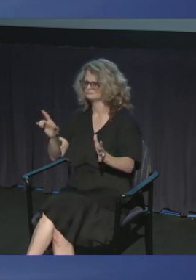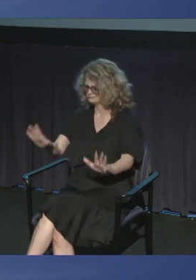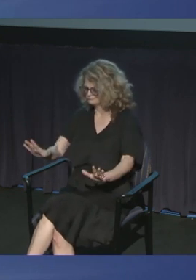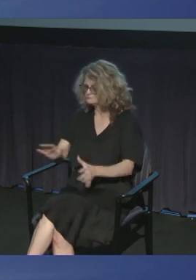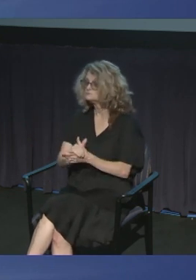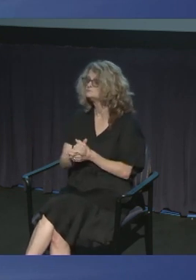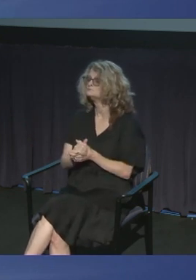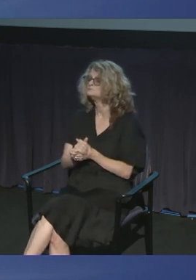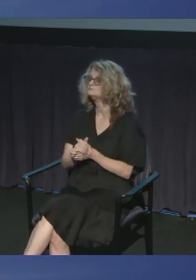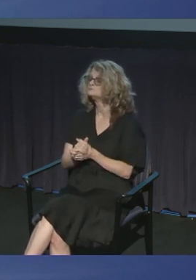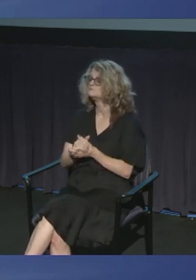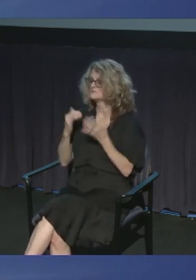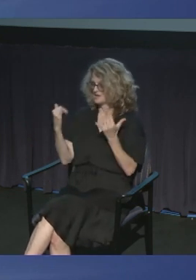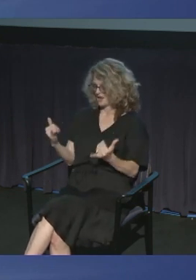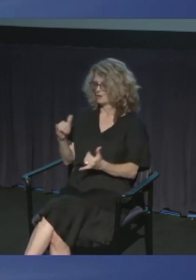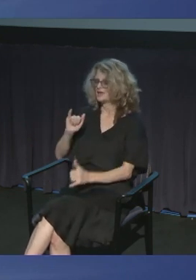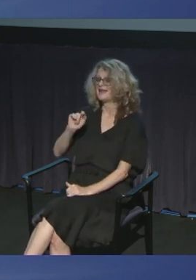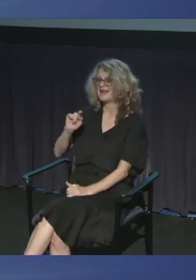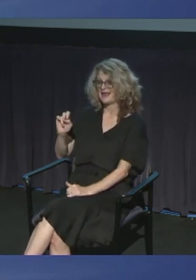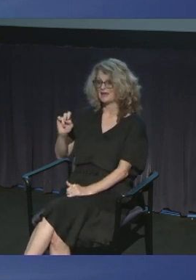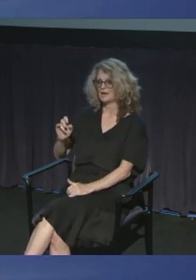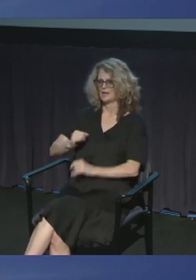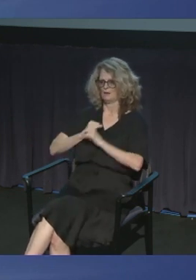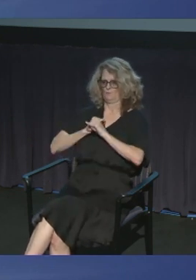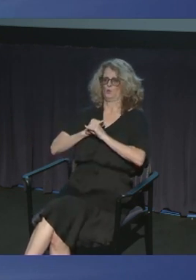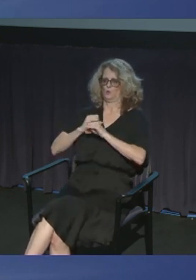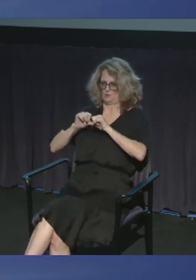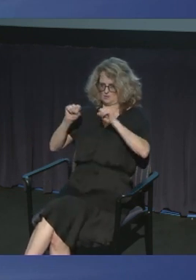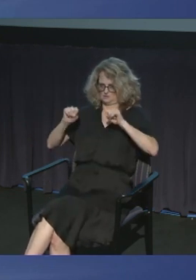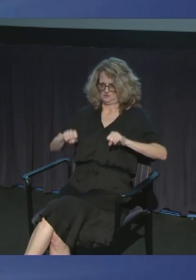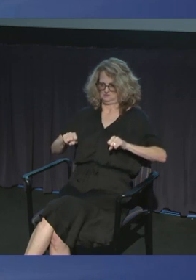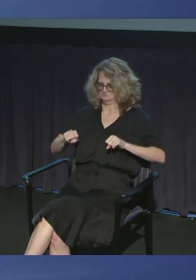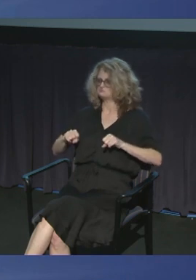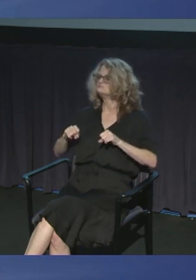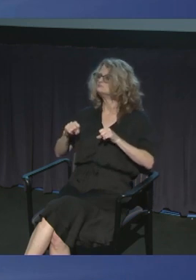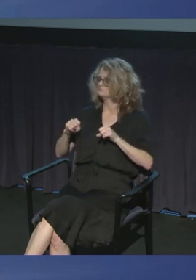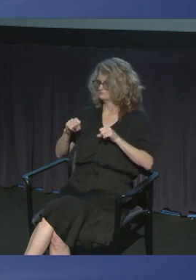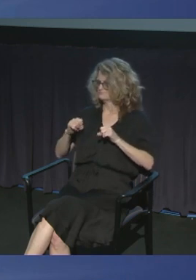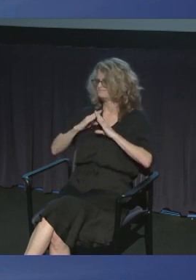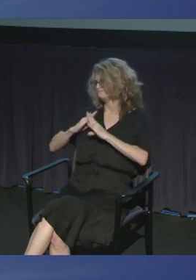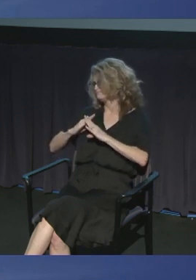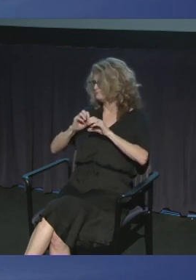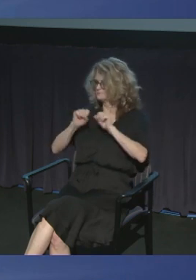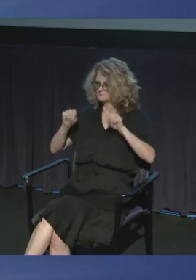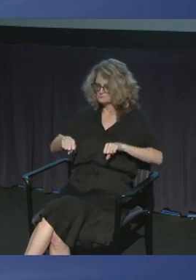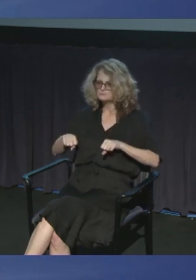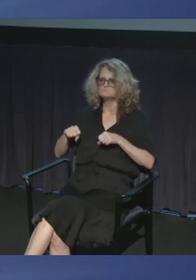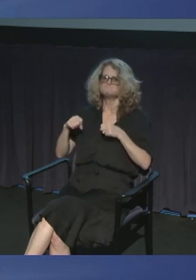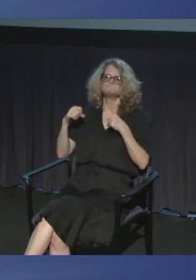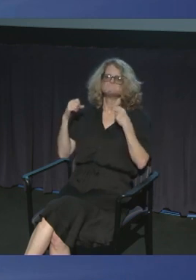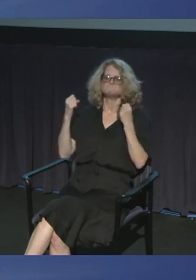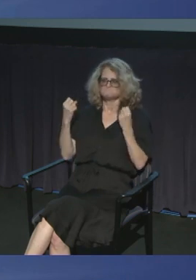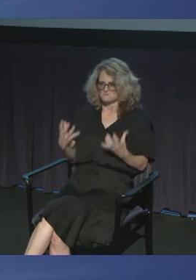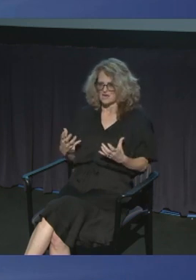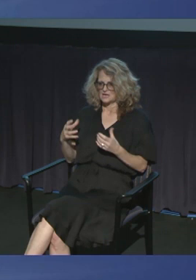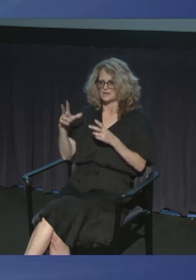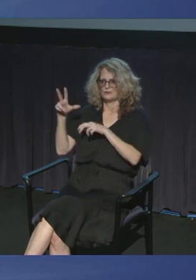FOR OVER 24 YEARS. WHEN WE LOOK AT THE INNATE IMMUNE SYSTEM THERE ARE MANY